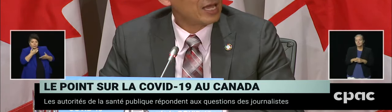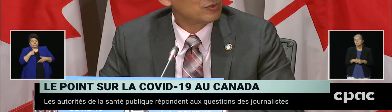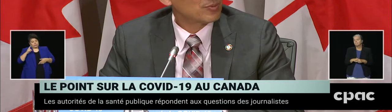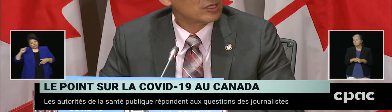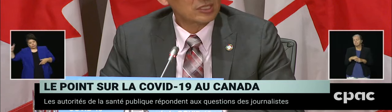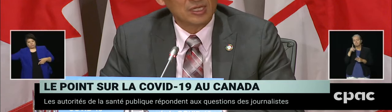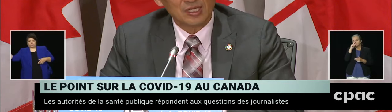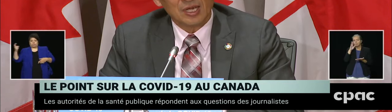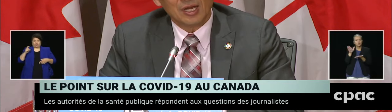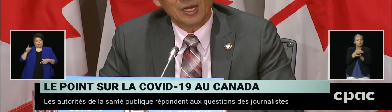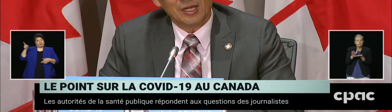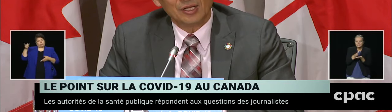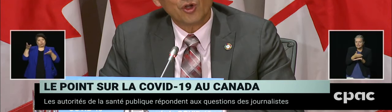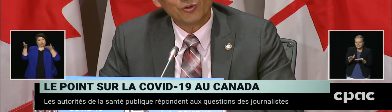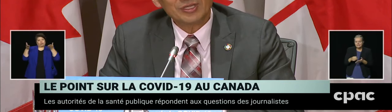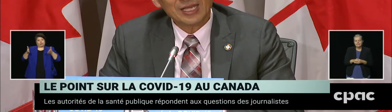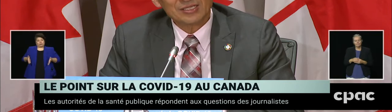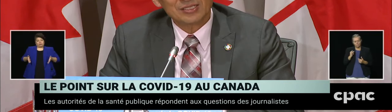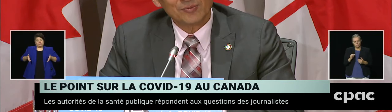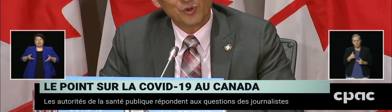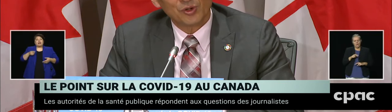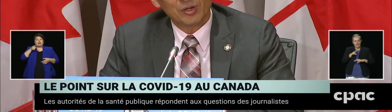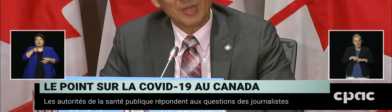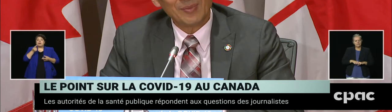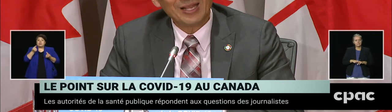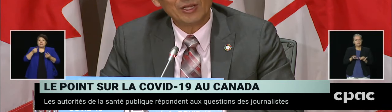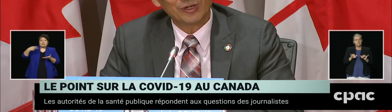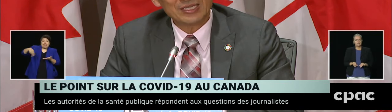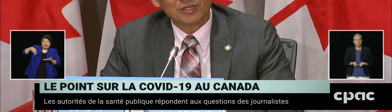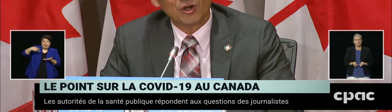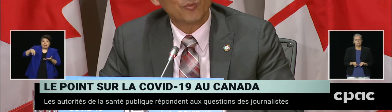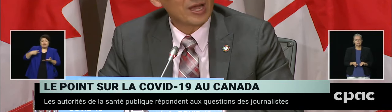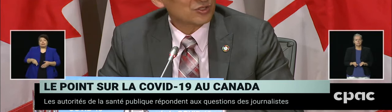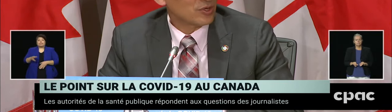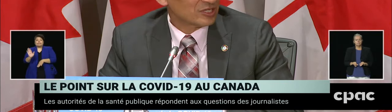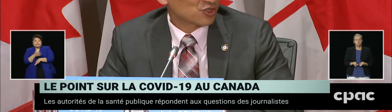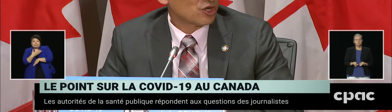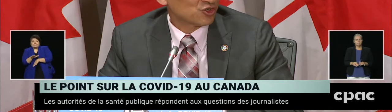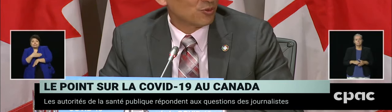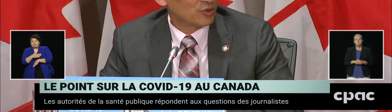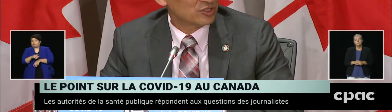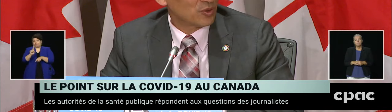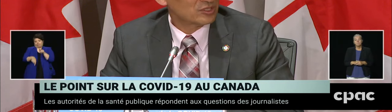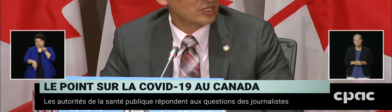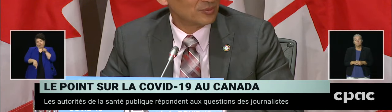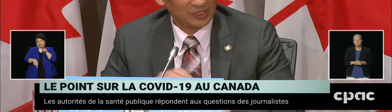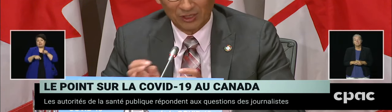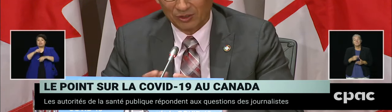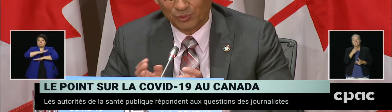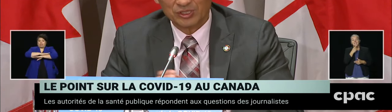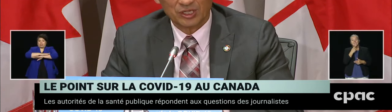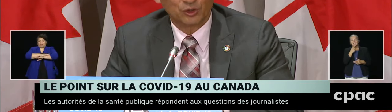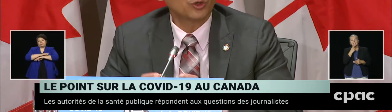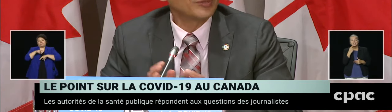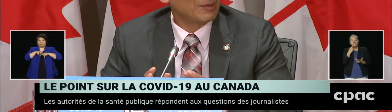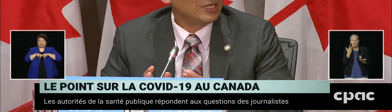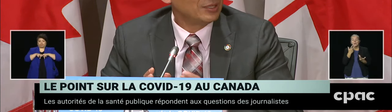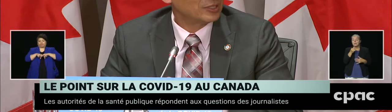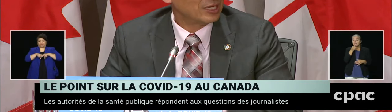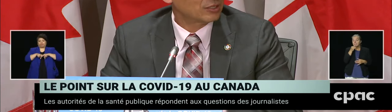IN SEVERAL REGIONS YOU CAN'T